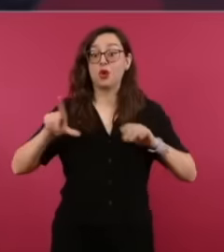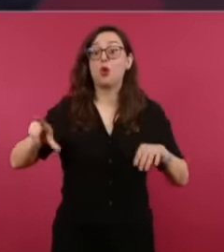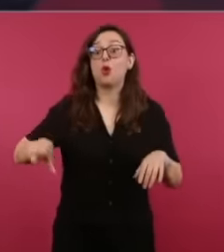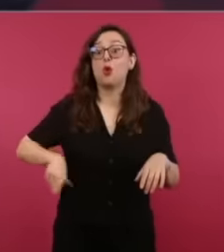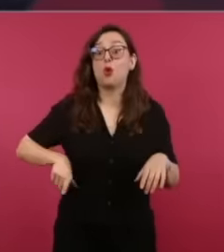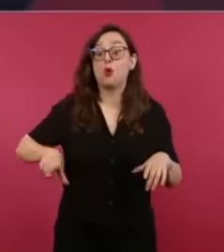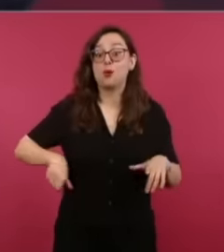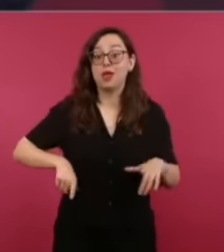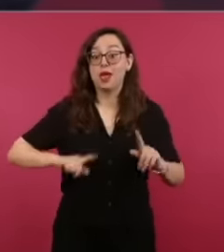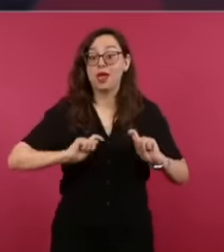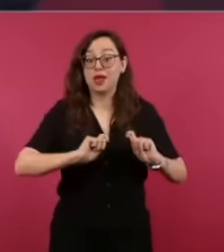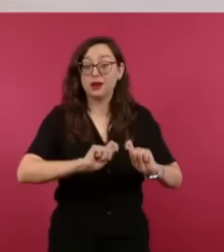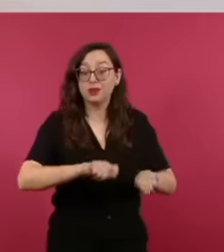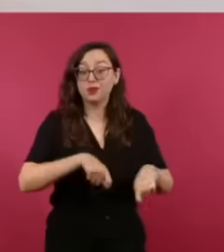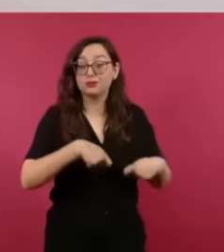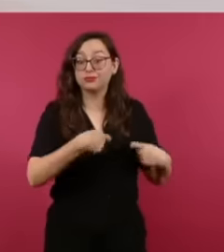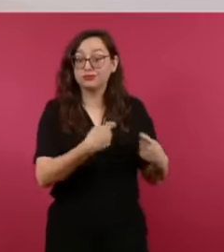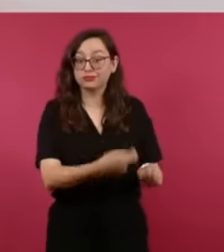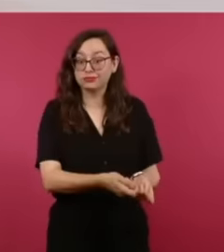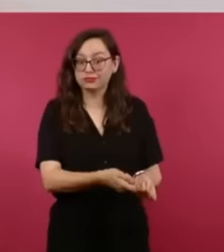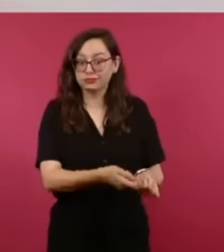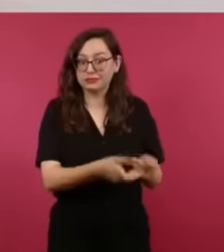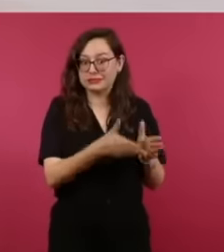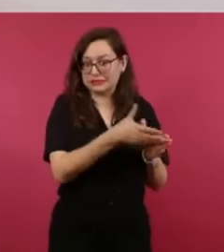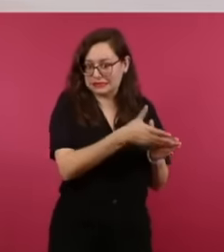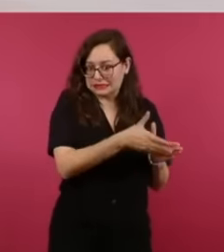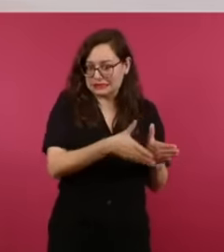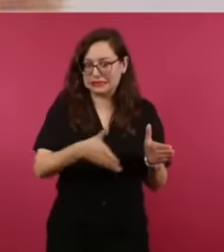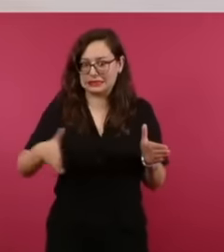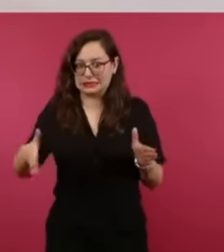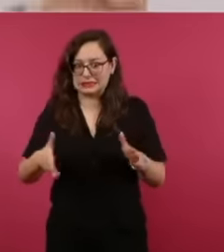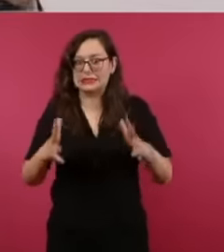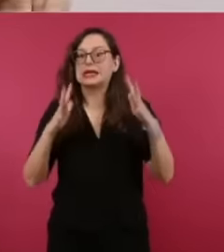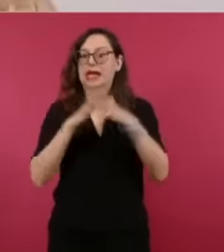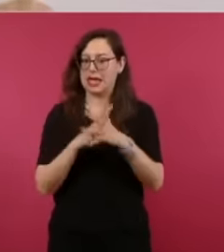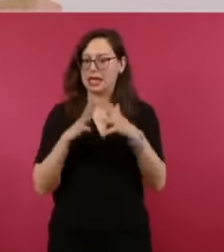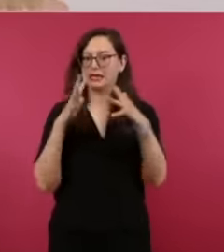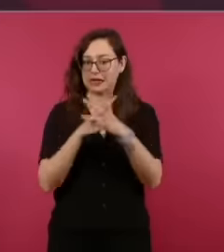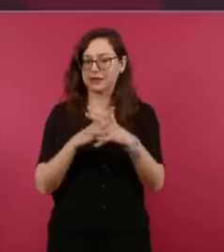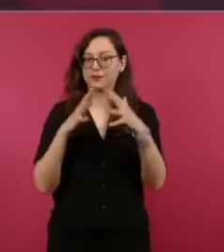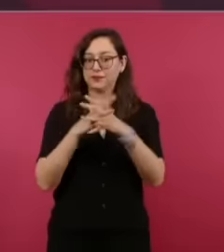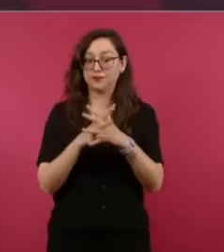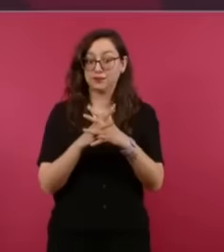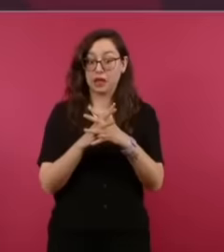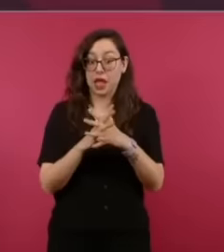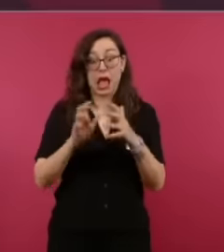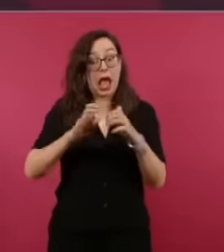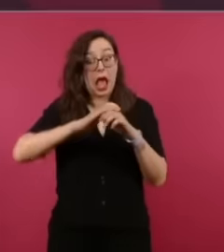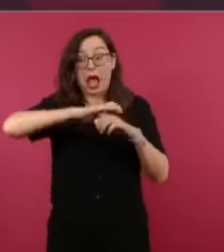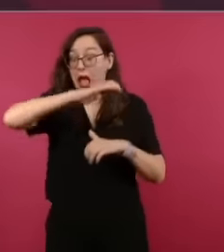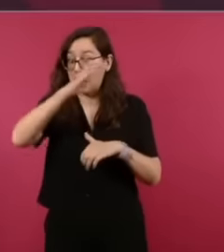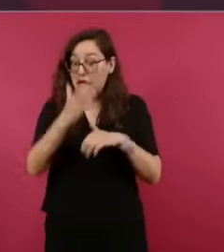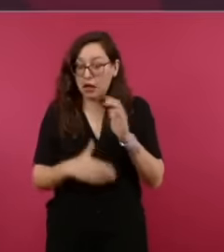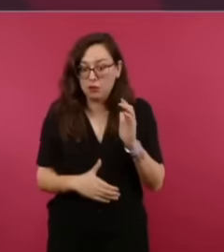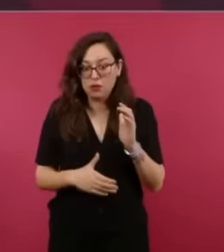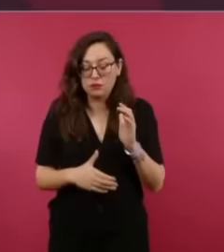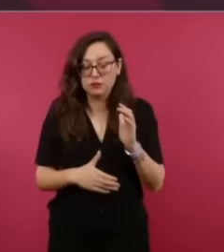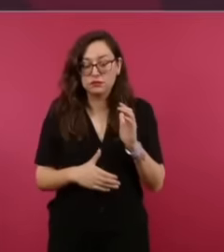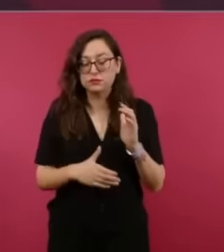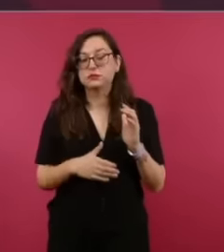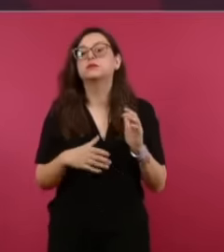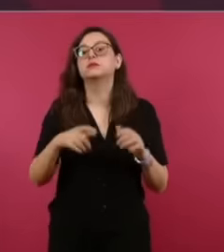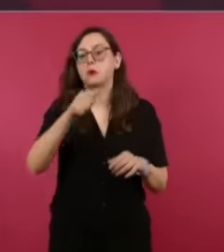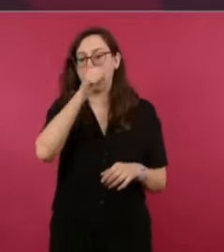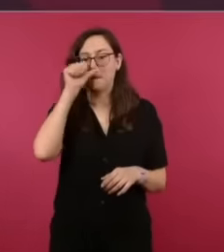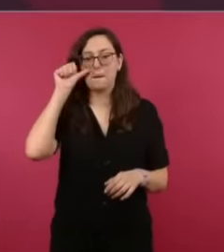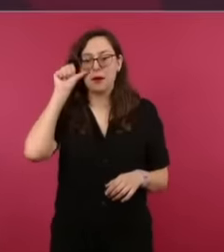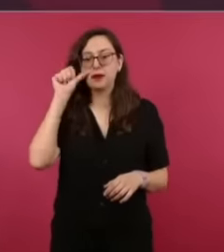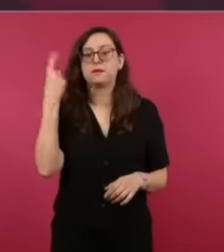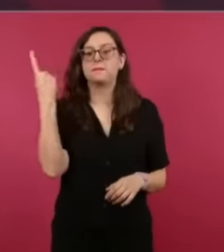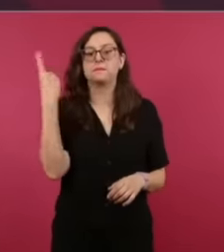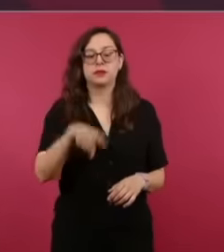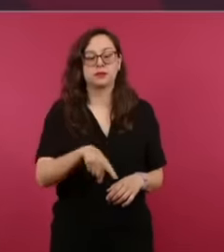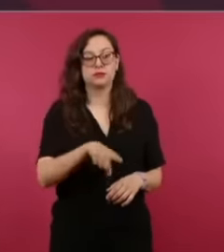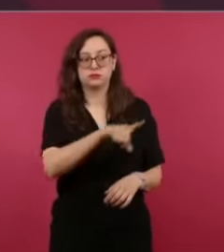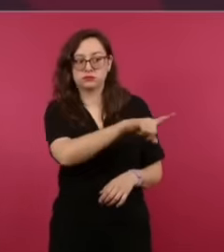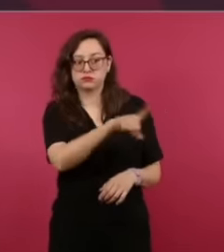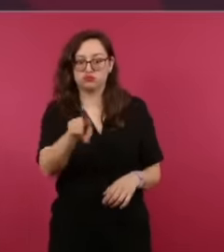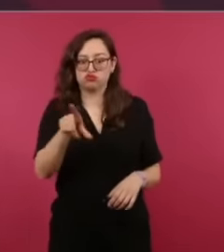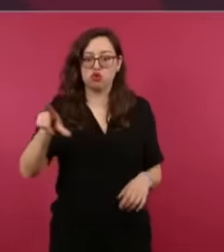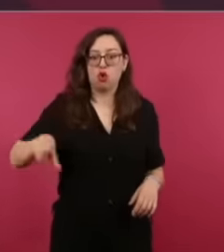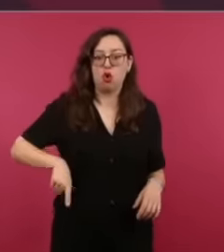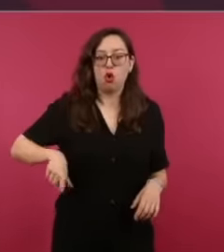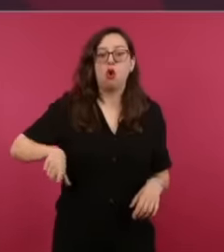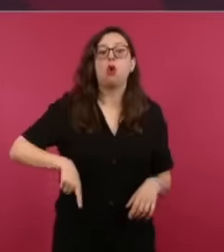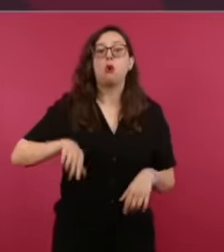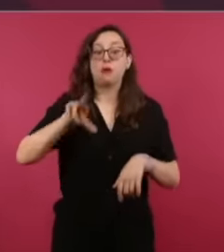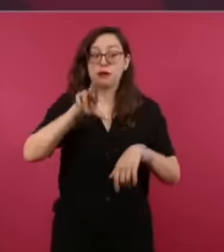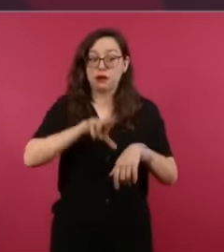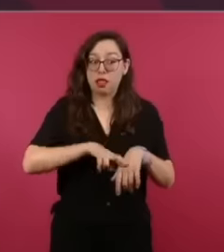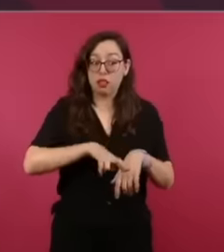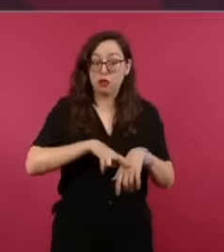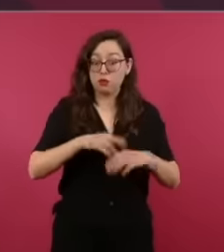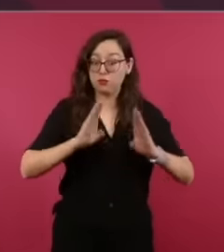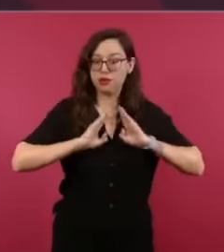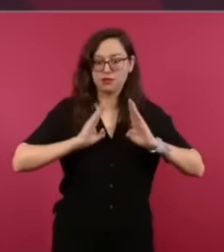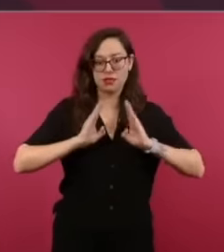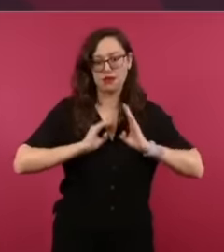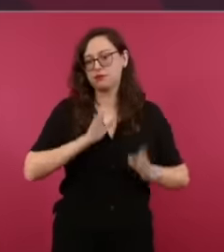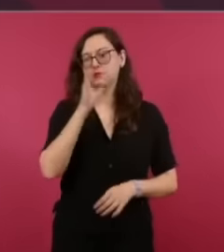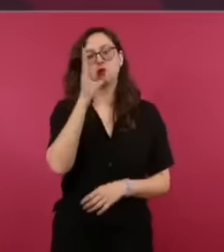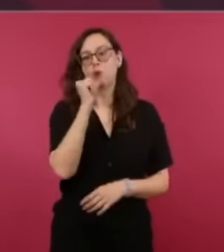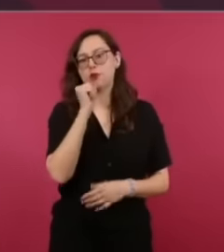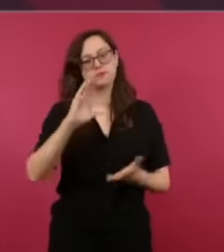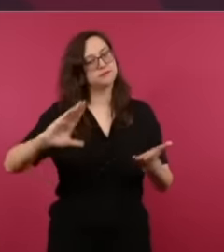power would be handed over again to the civilian governors. I was a civilist, I am a Juarista and I am civilist